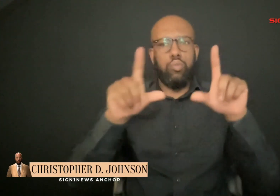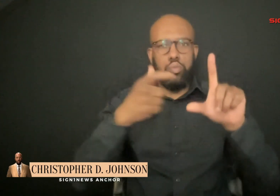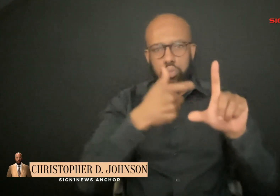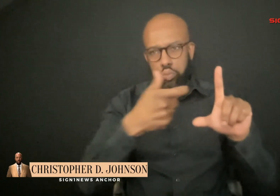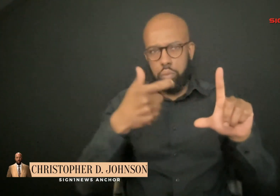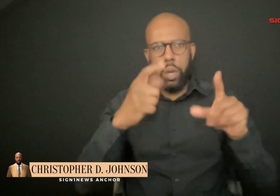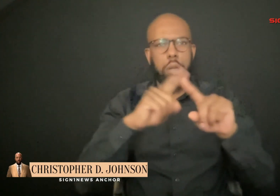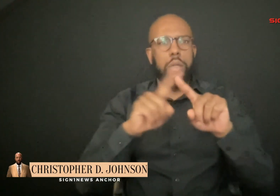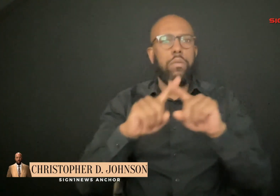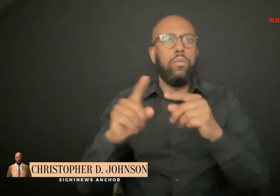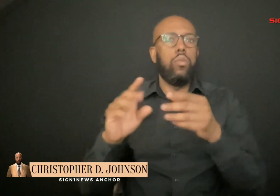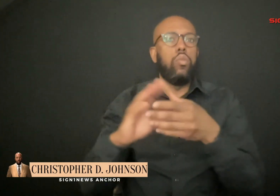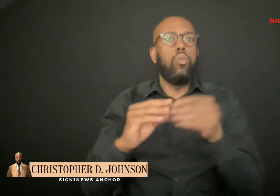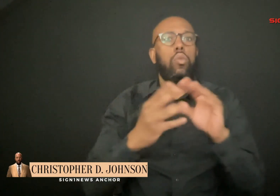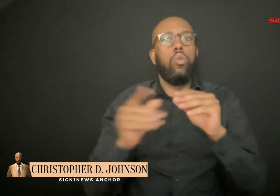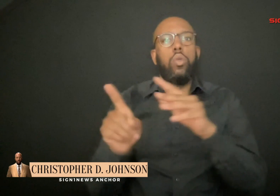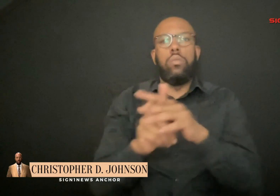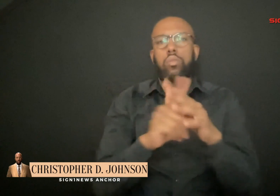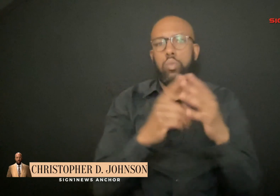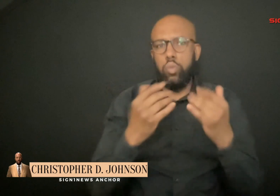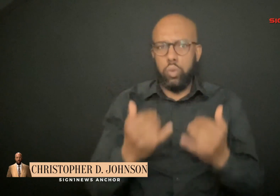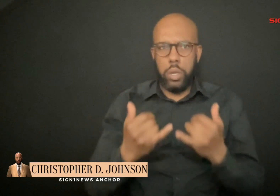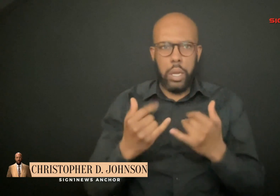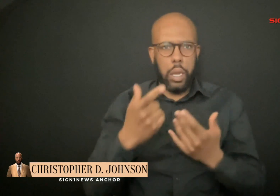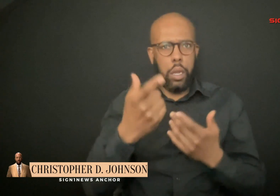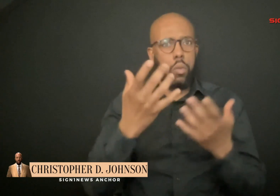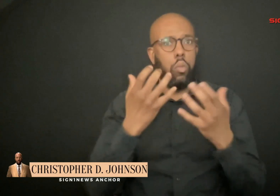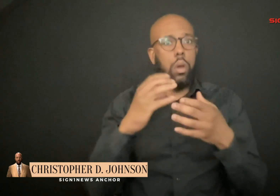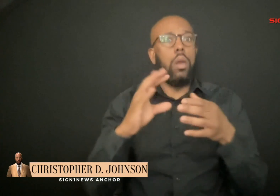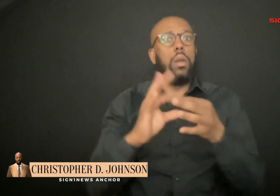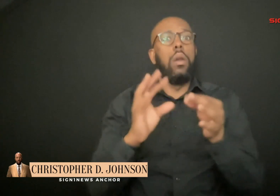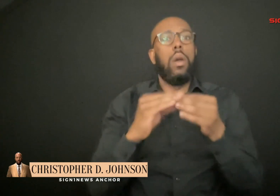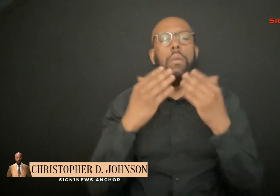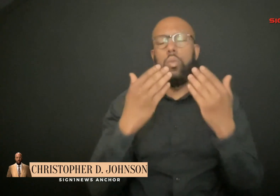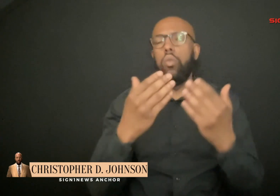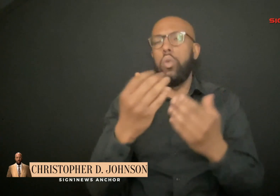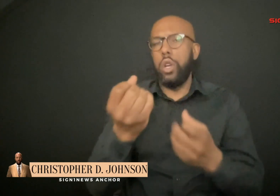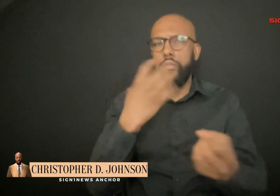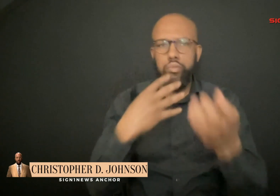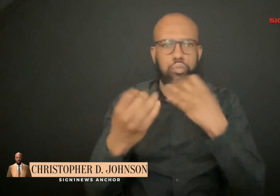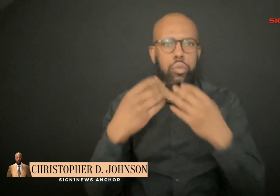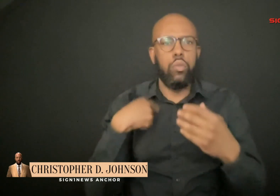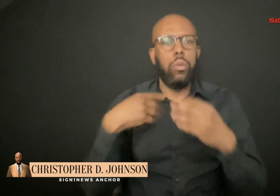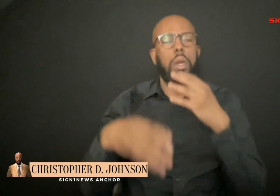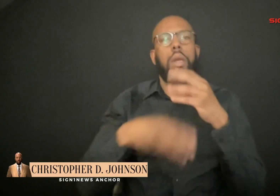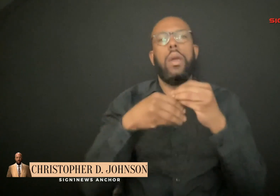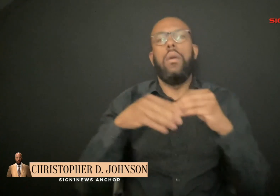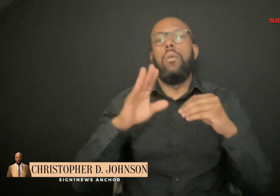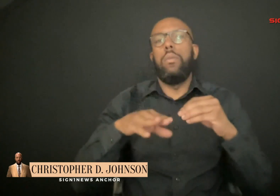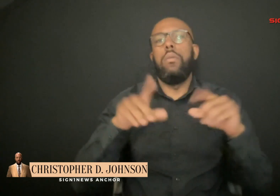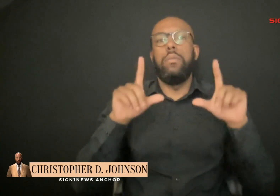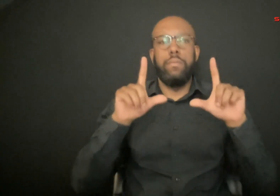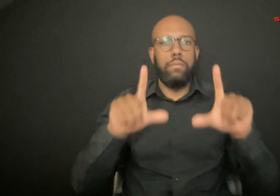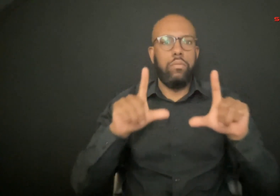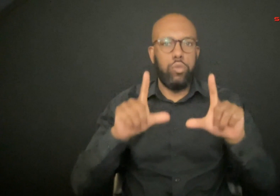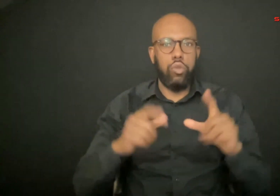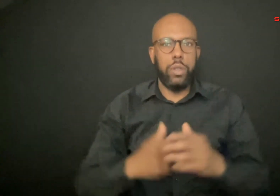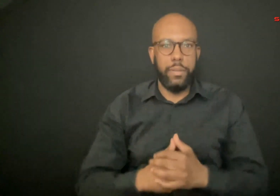Here's a quick look at the top trending stories making headlines today. If you post an interesting comment about this update, we may add it at the bottom of the screen.